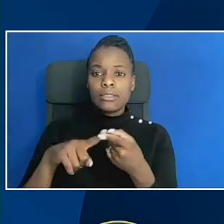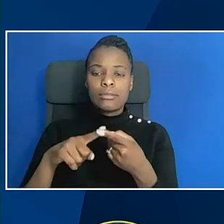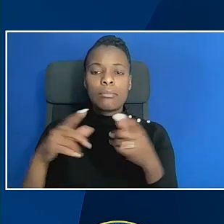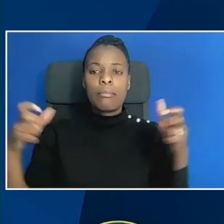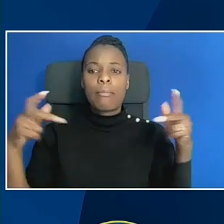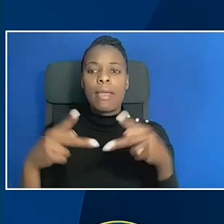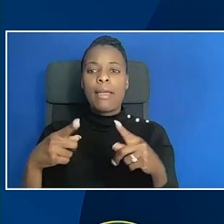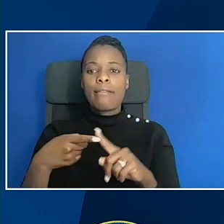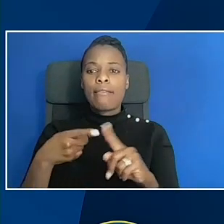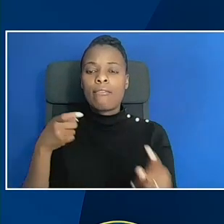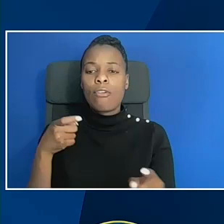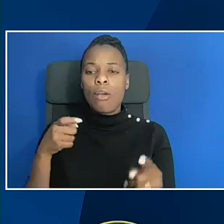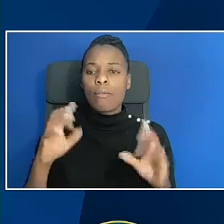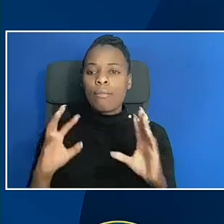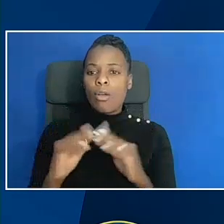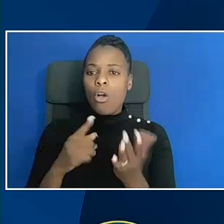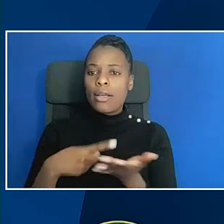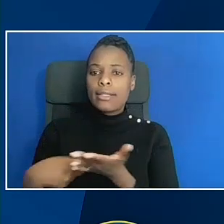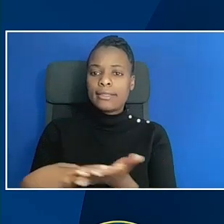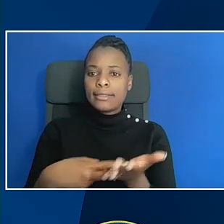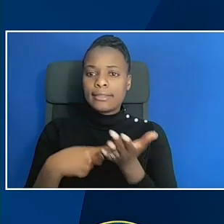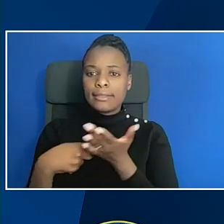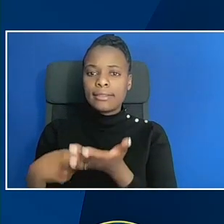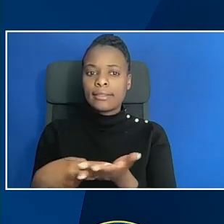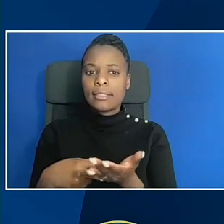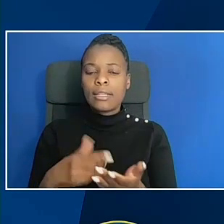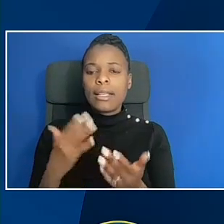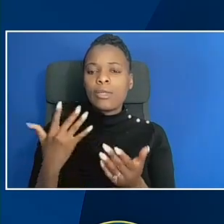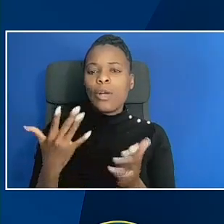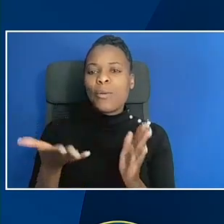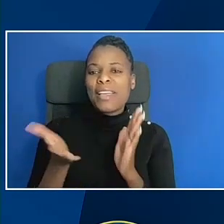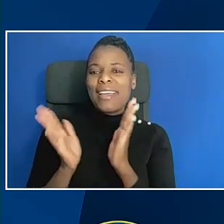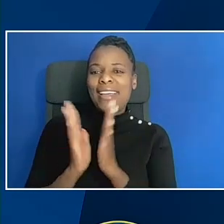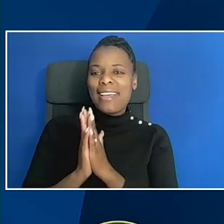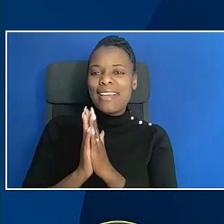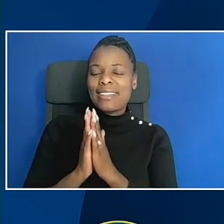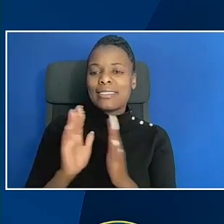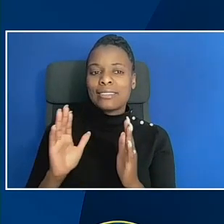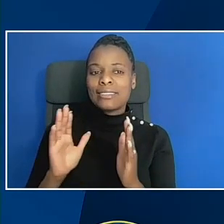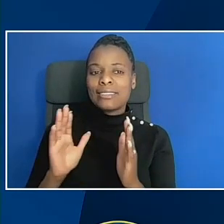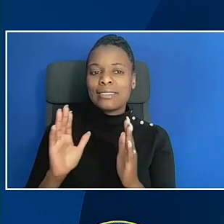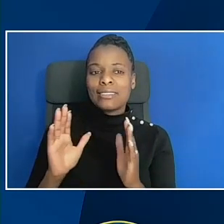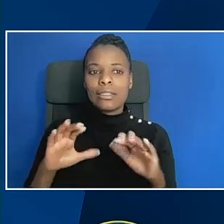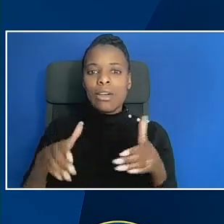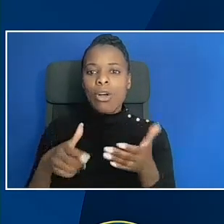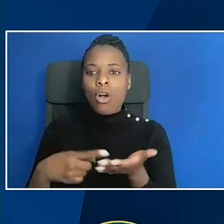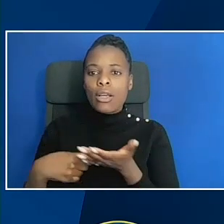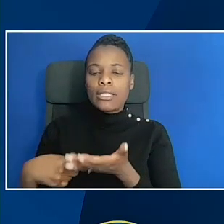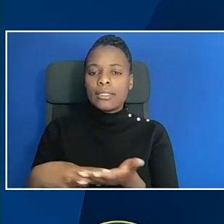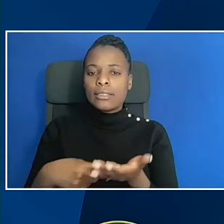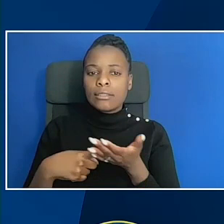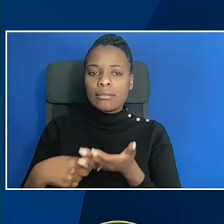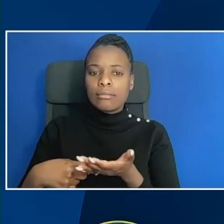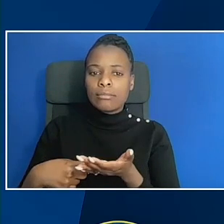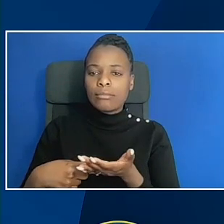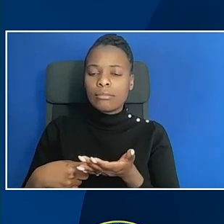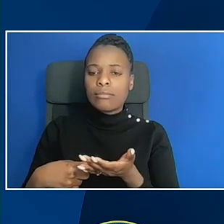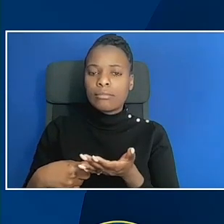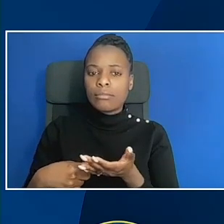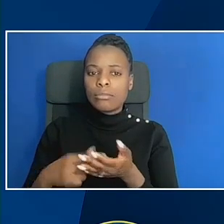we ask that your caucuses pertain to the